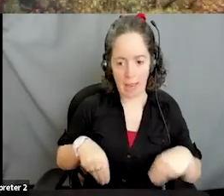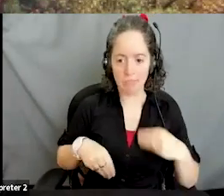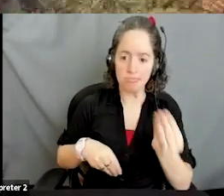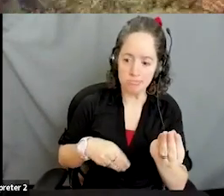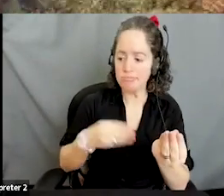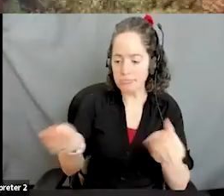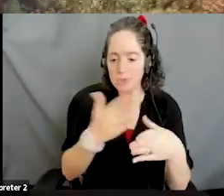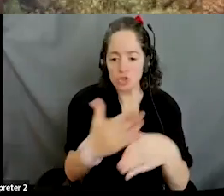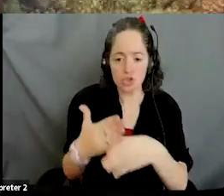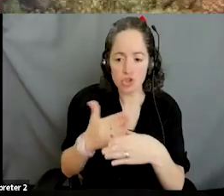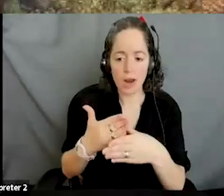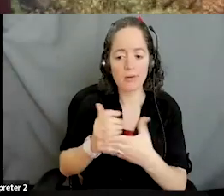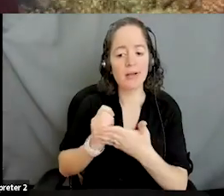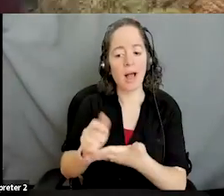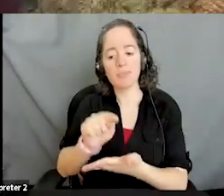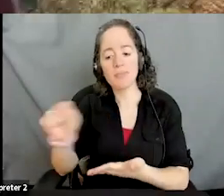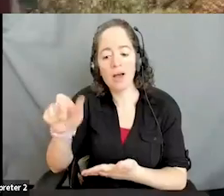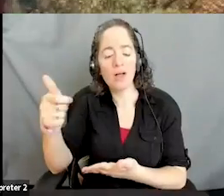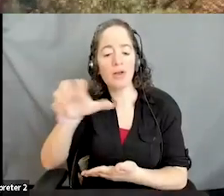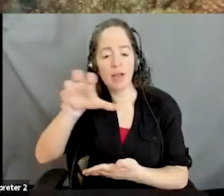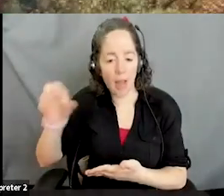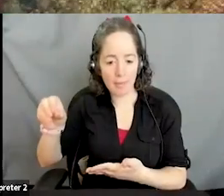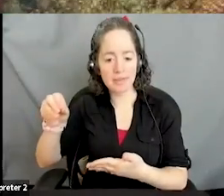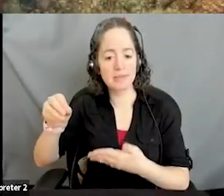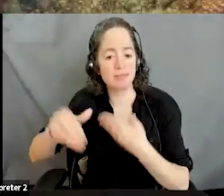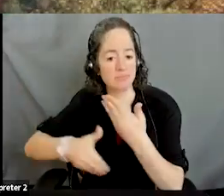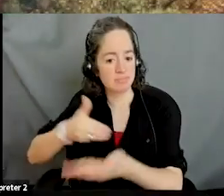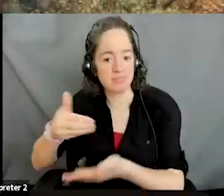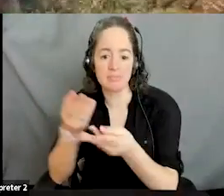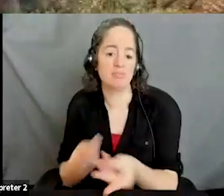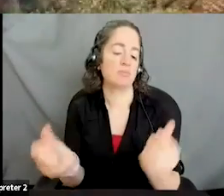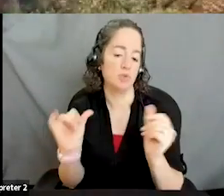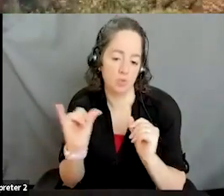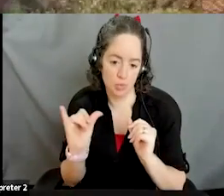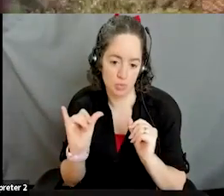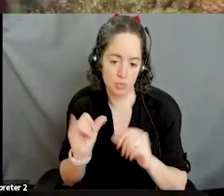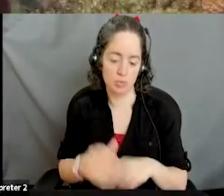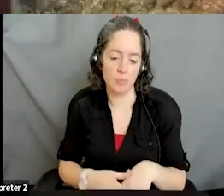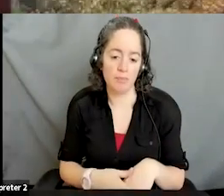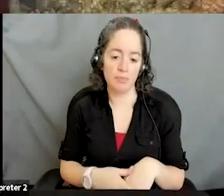Some of those include the notion that we can't ever be accessible fully